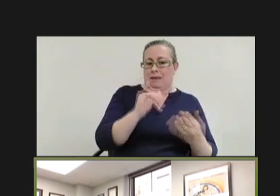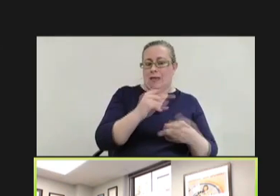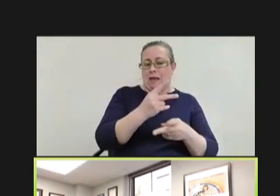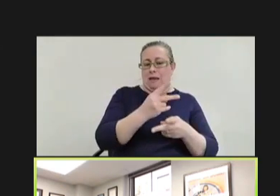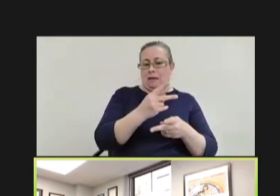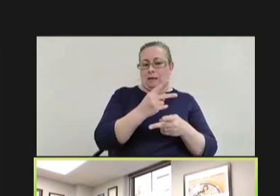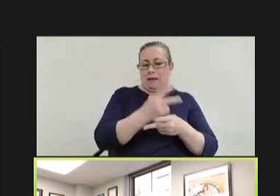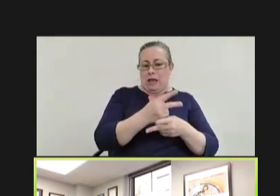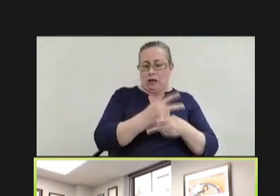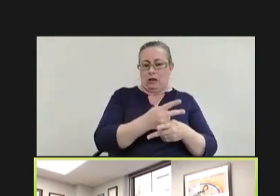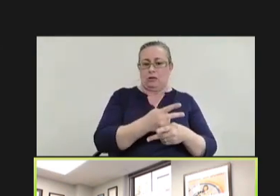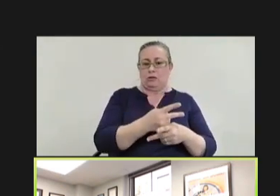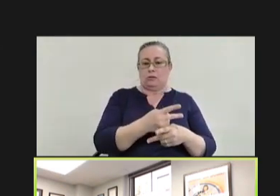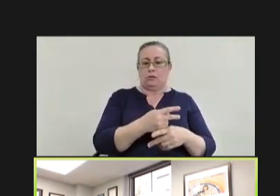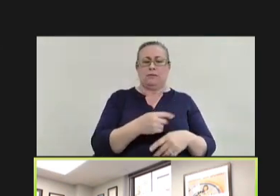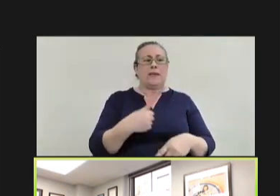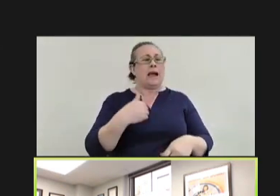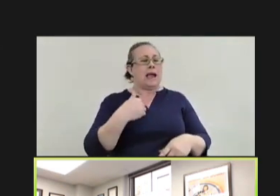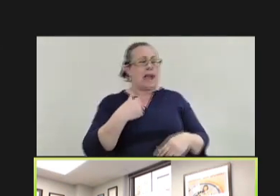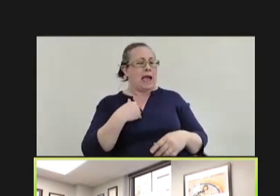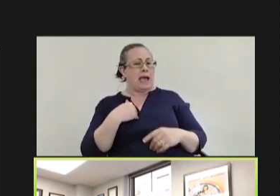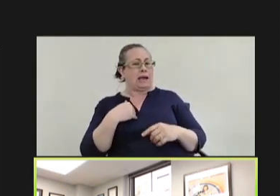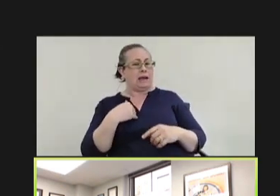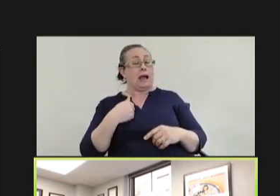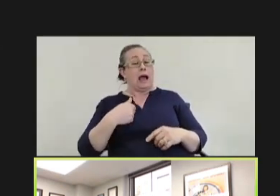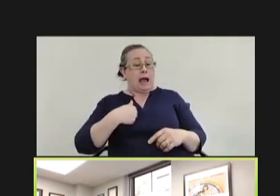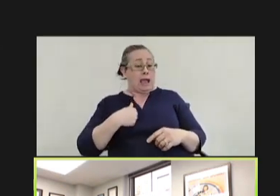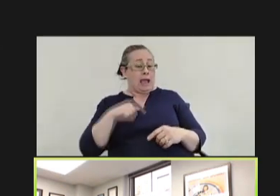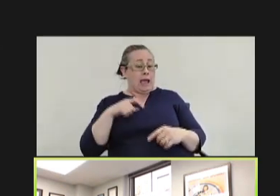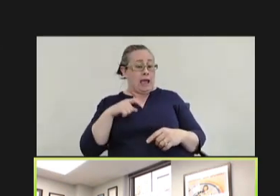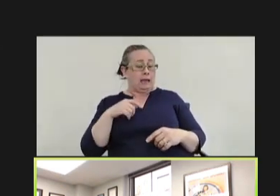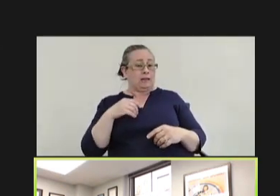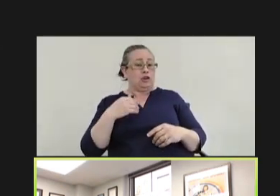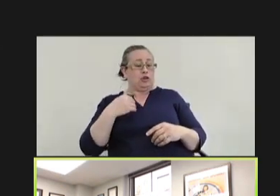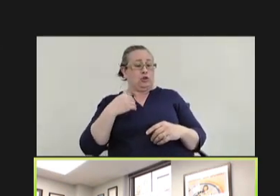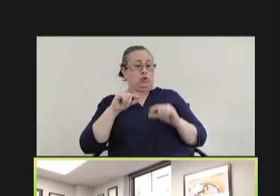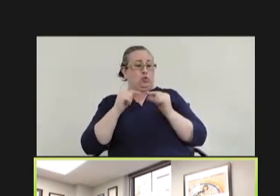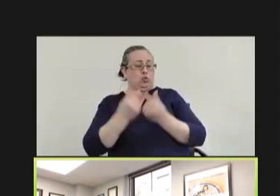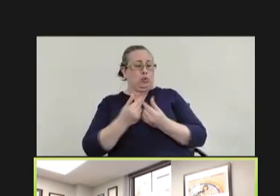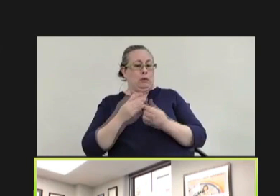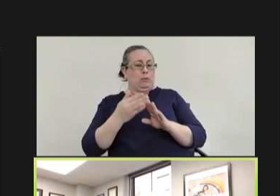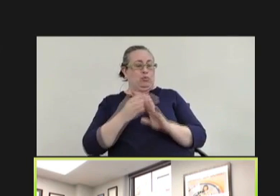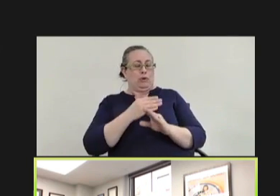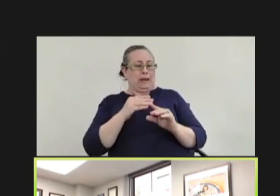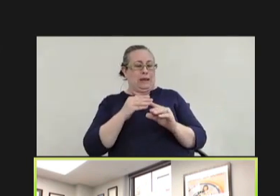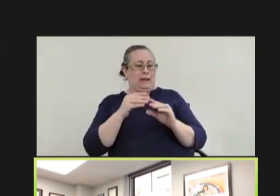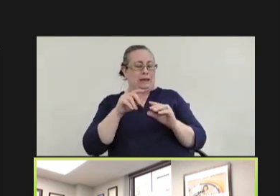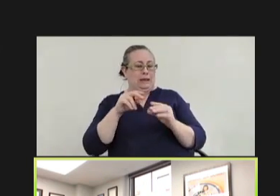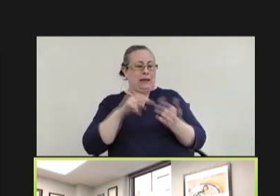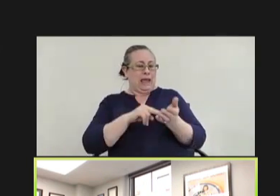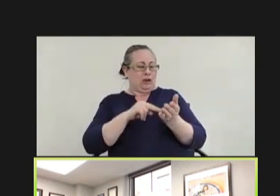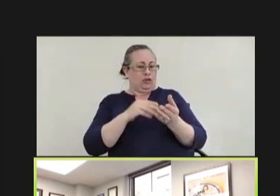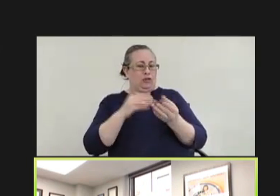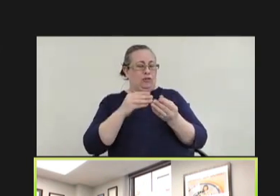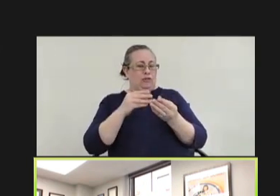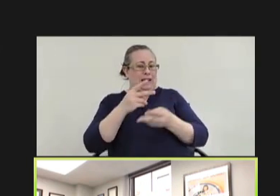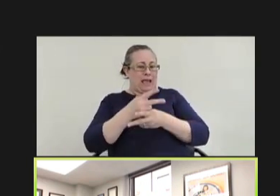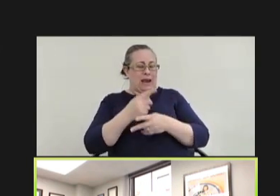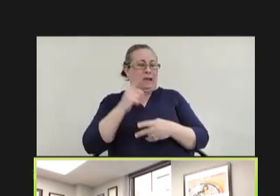Kevin Ault: I had group prenatal care in my potential solutions too and I think I forgot to mention that and even though I had it in my nose.